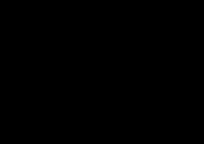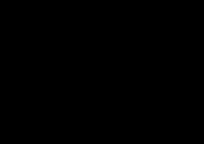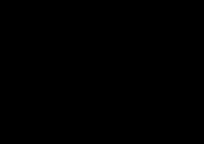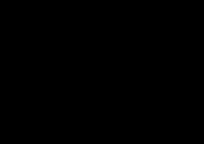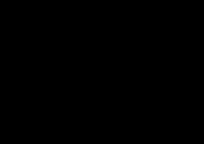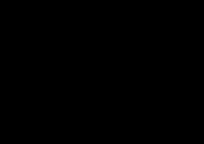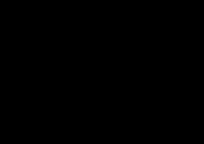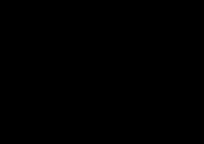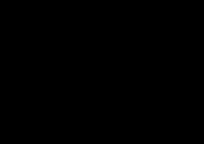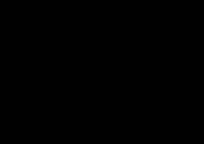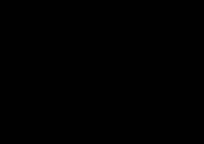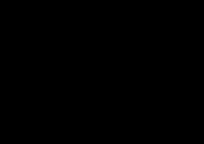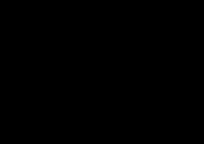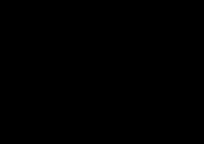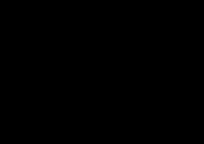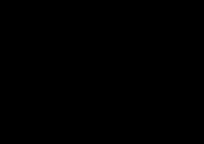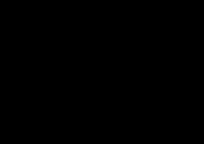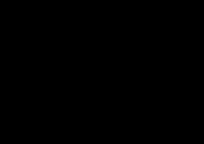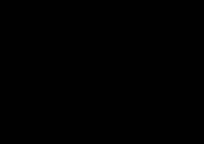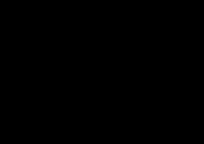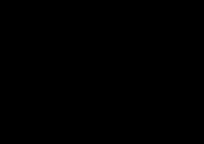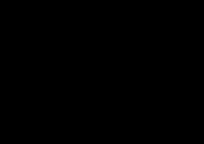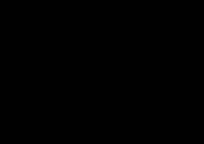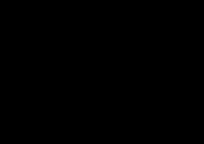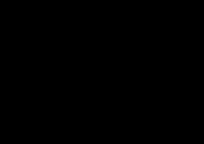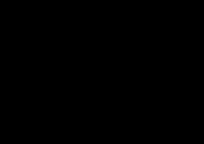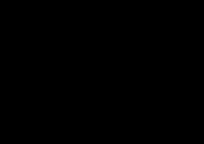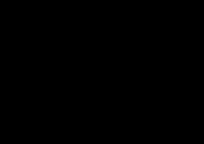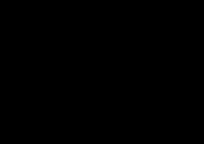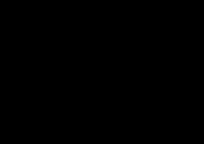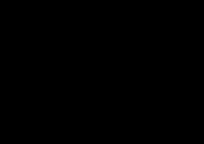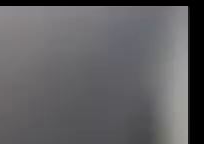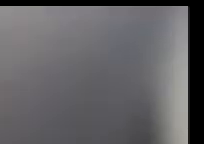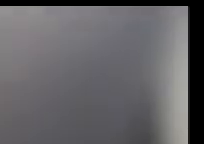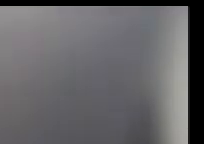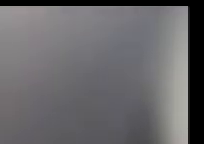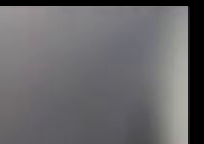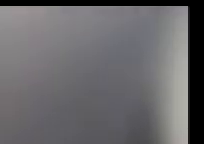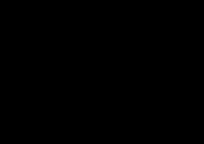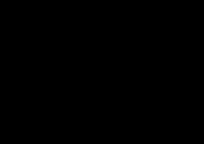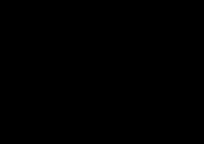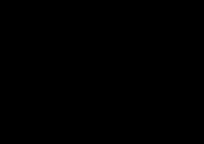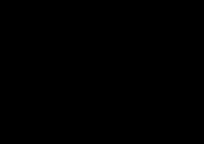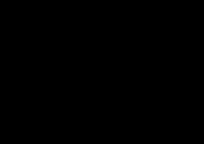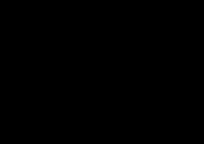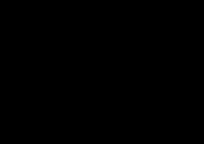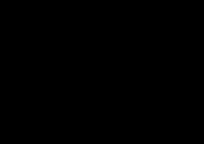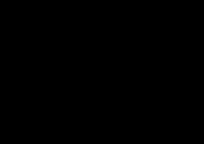provide links here to the Human Engineering Research Lab website with the reports, that